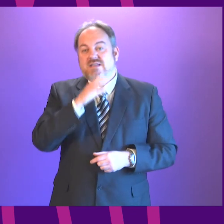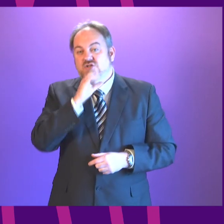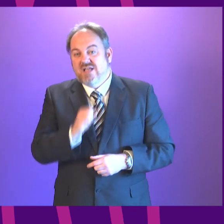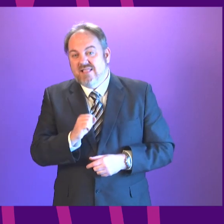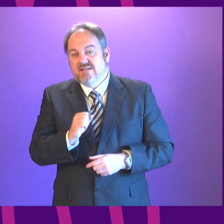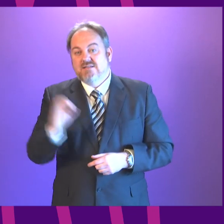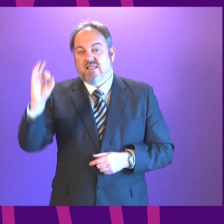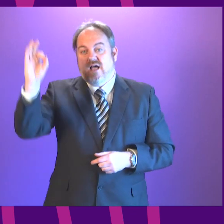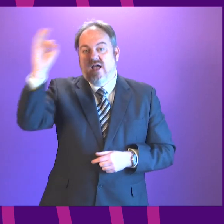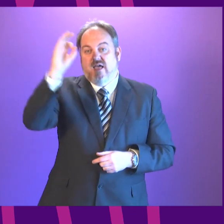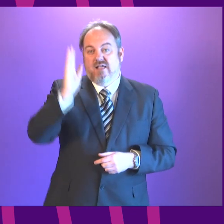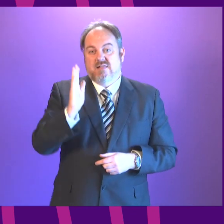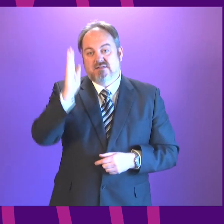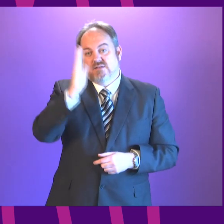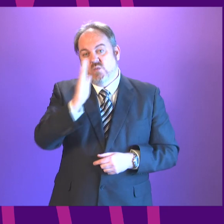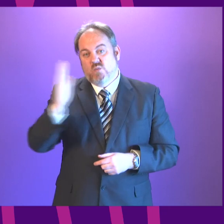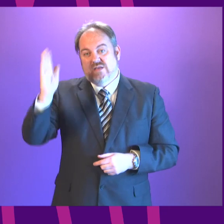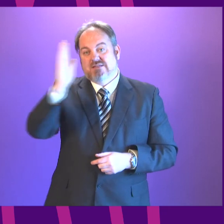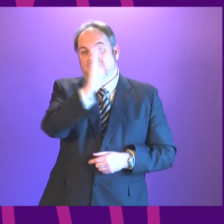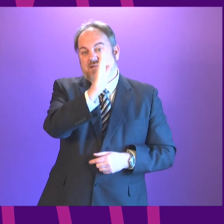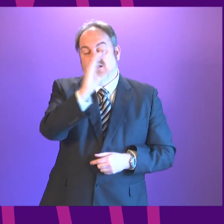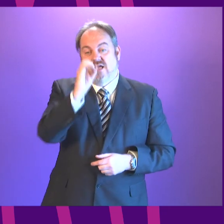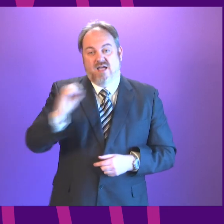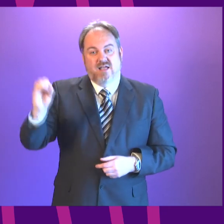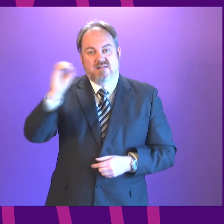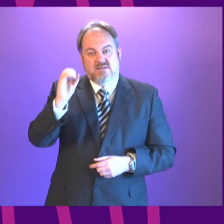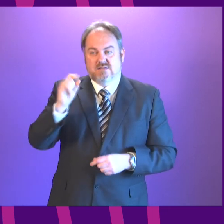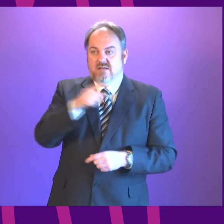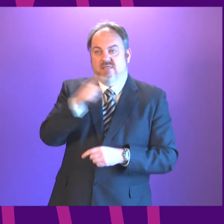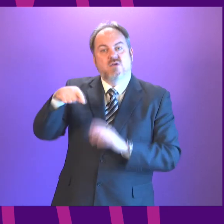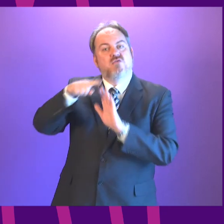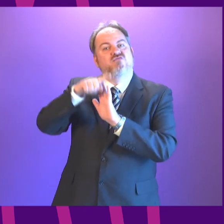and the other relatively remote islands that have had restrictions relaxed in recent weeks